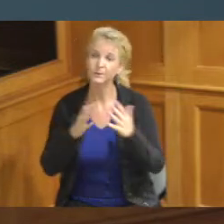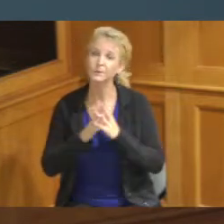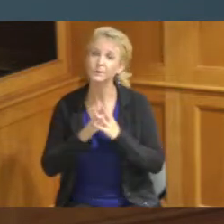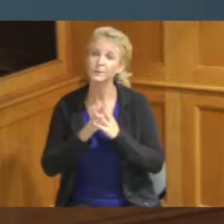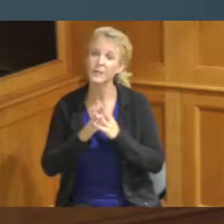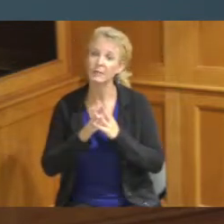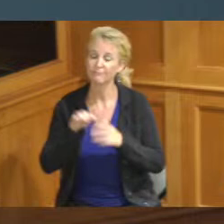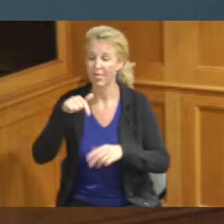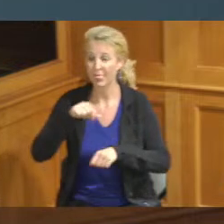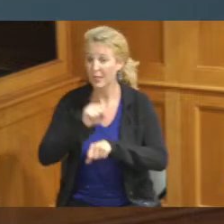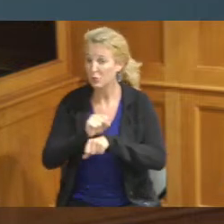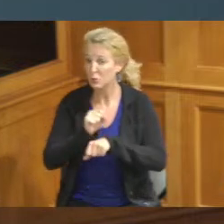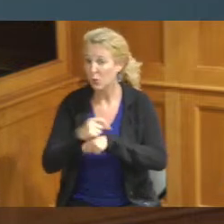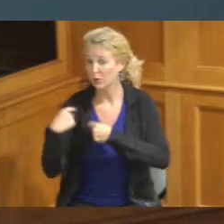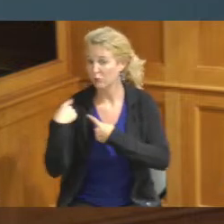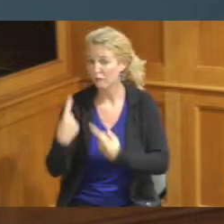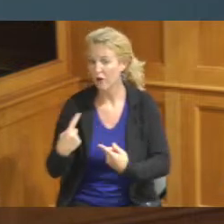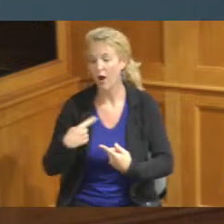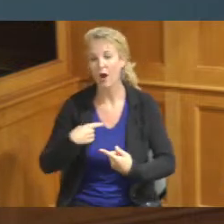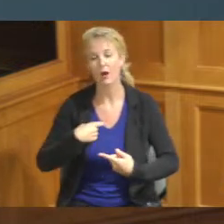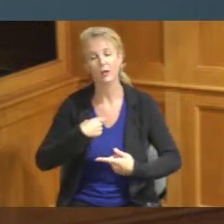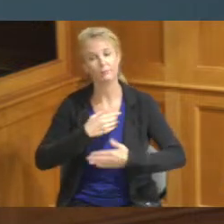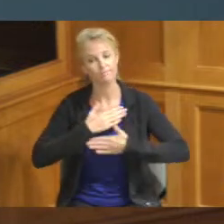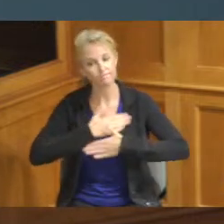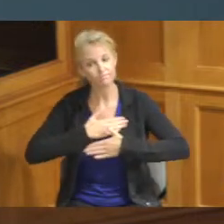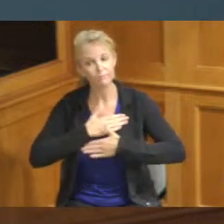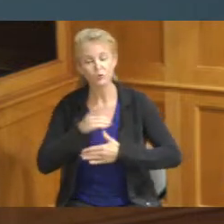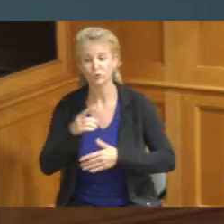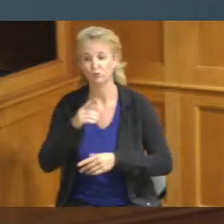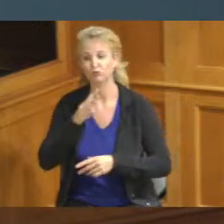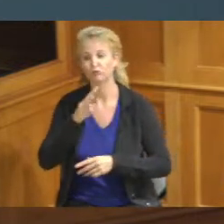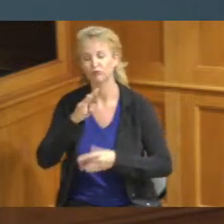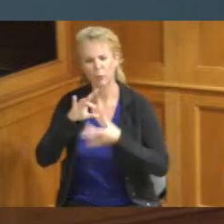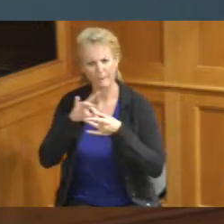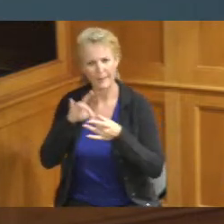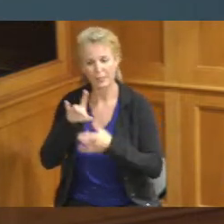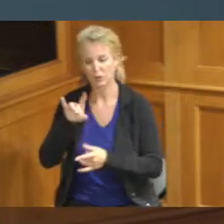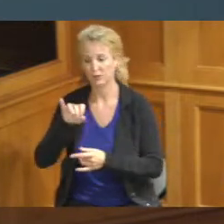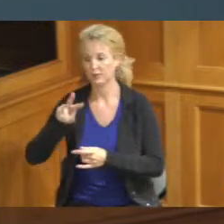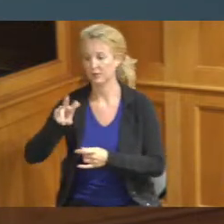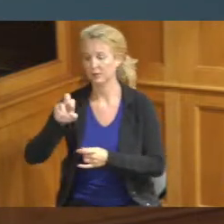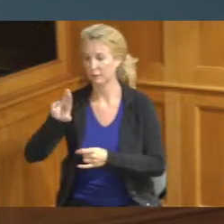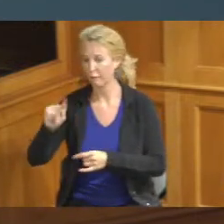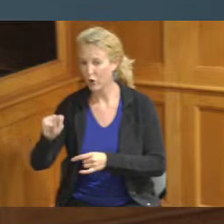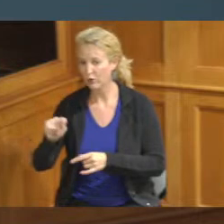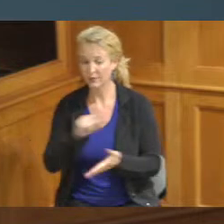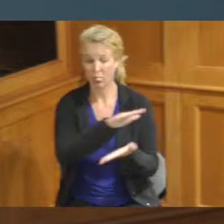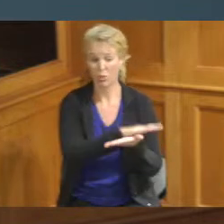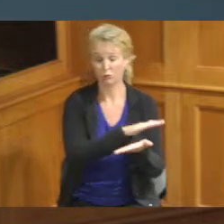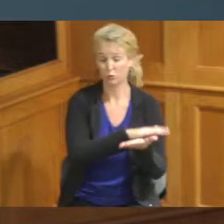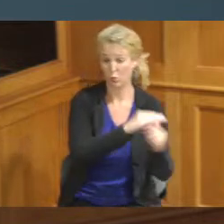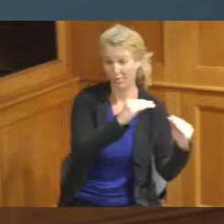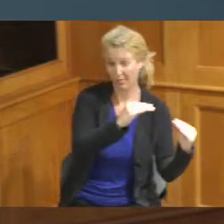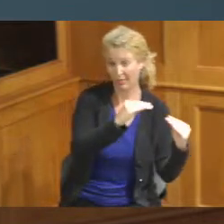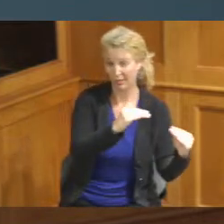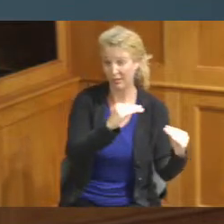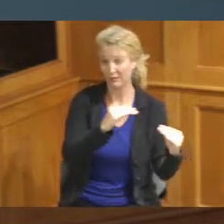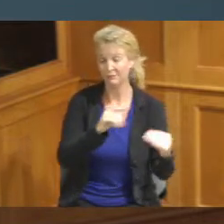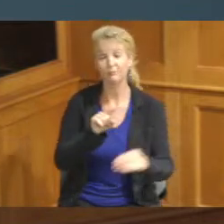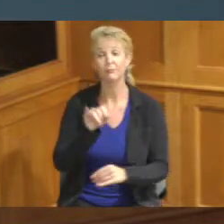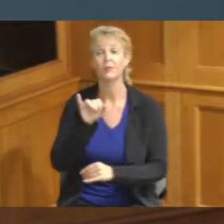work that we have done we you've mentioned divert you've mentioned the schools but also the YWCA I